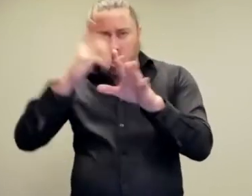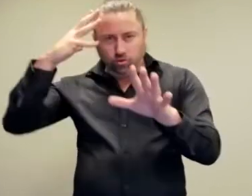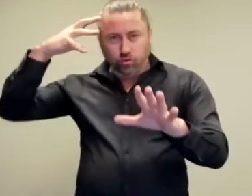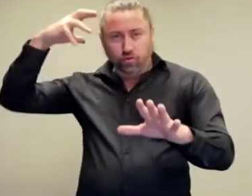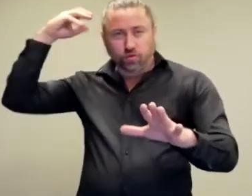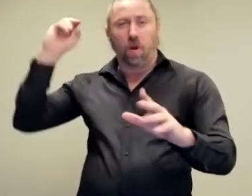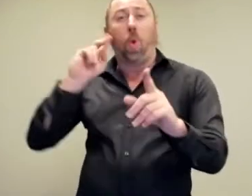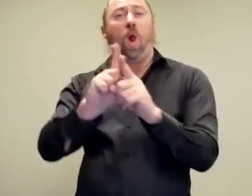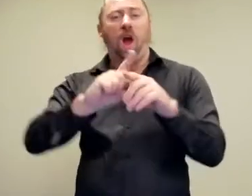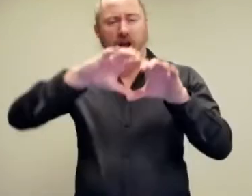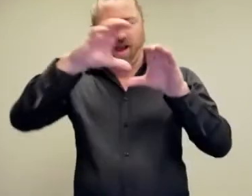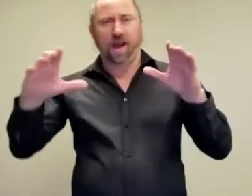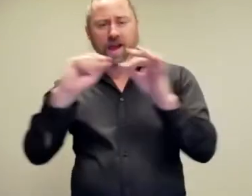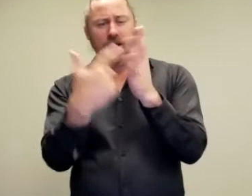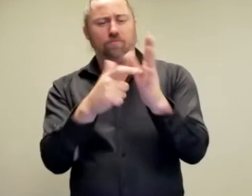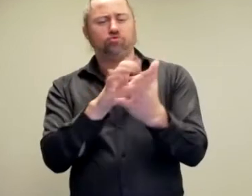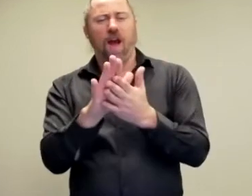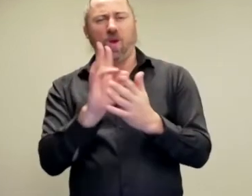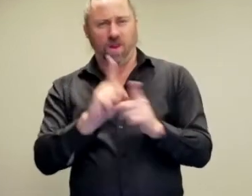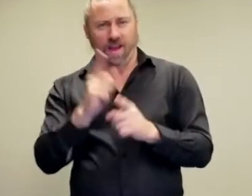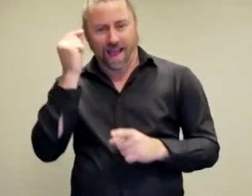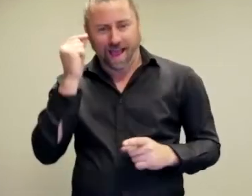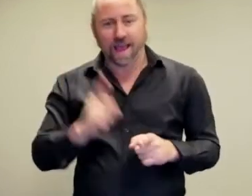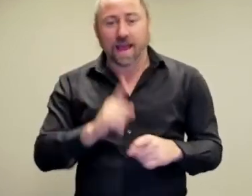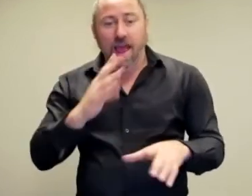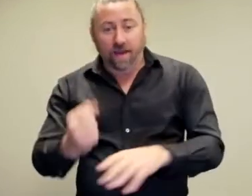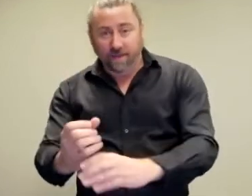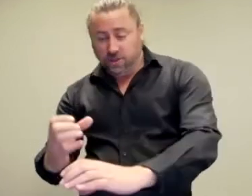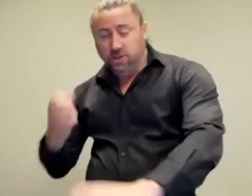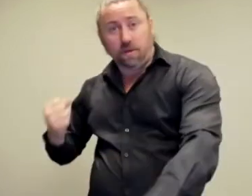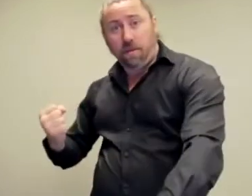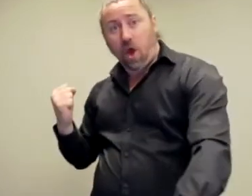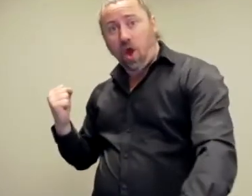resembling a hair. The large bone she wields might deliver a low blow to the